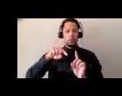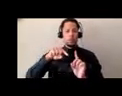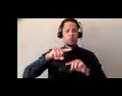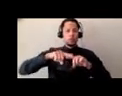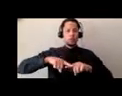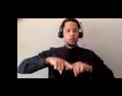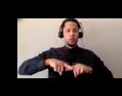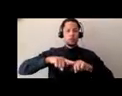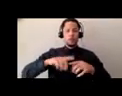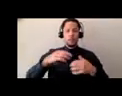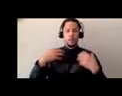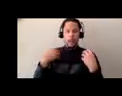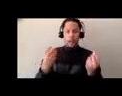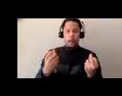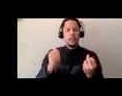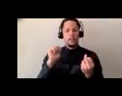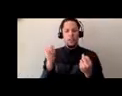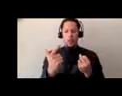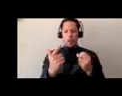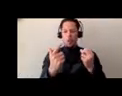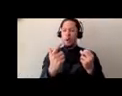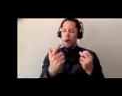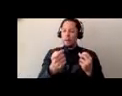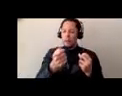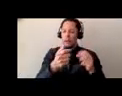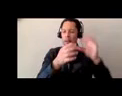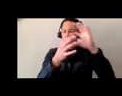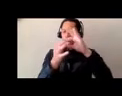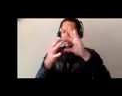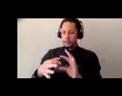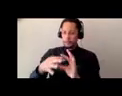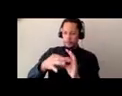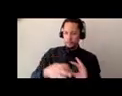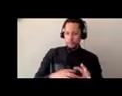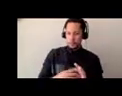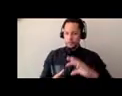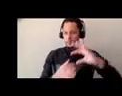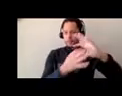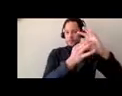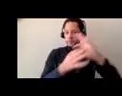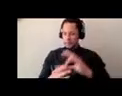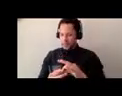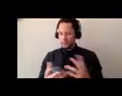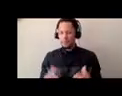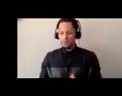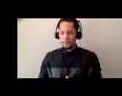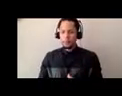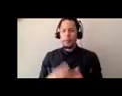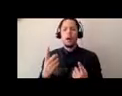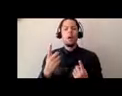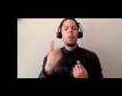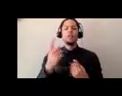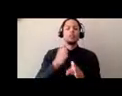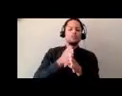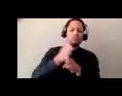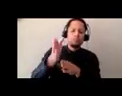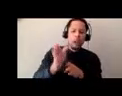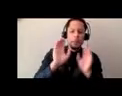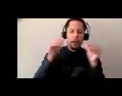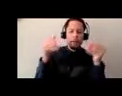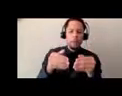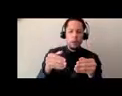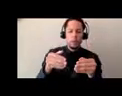And I think part of this is you know where will your primary focus be for this network,